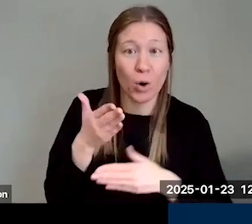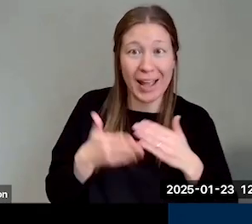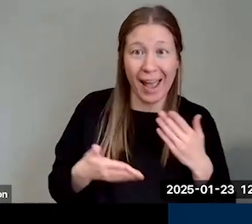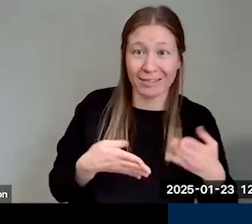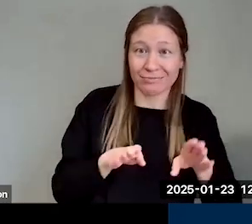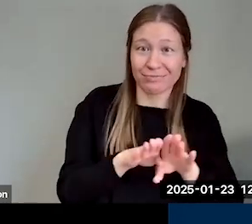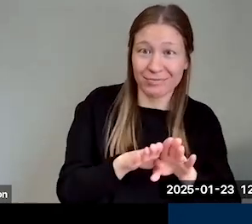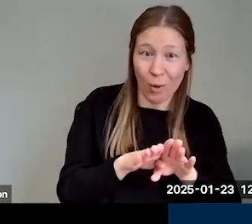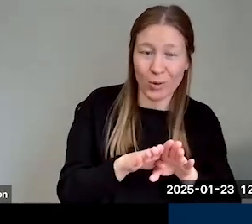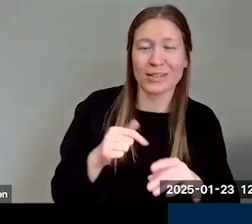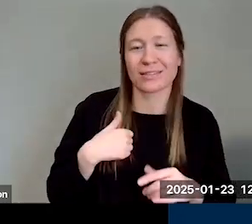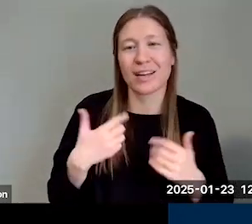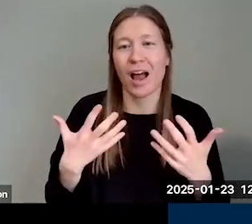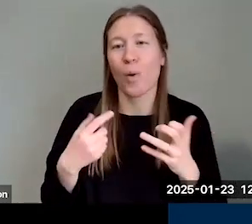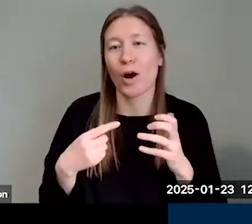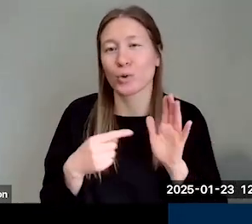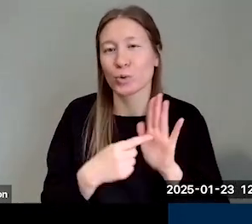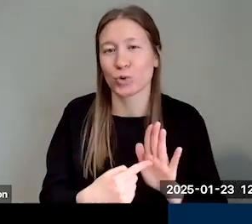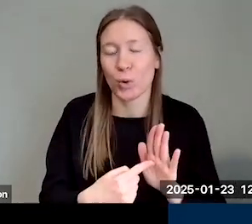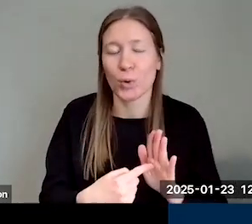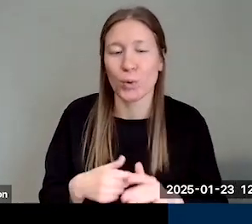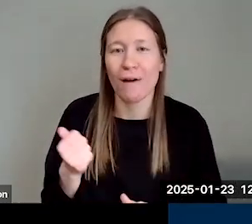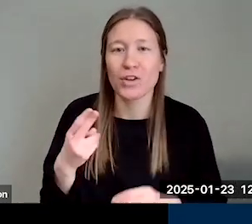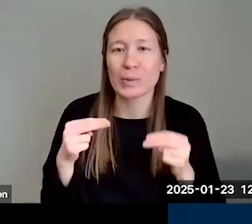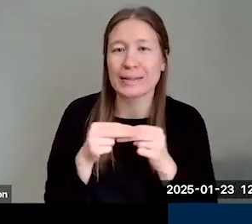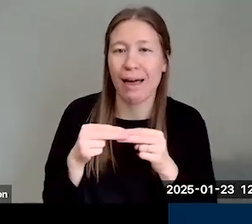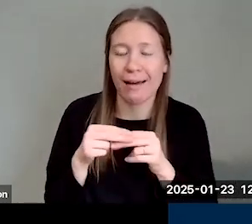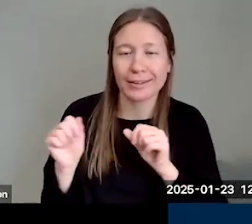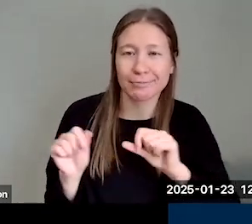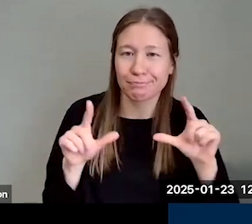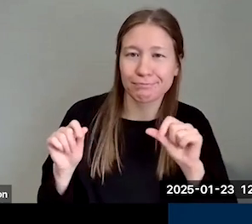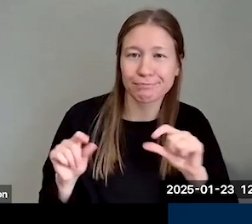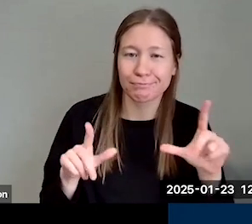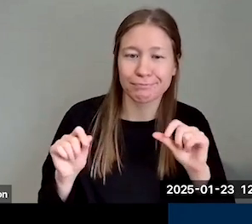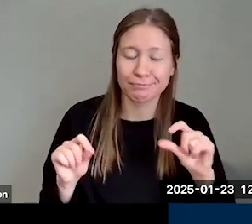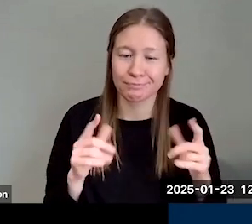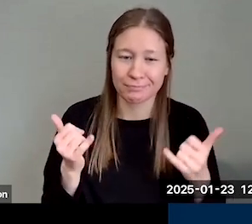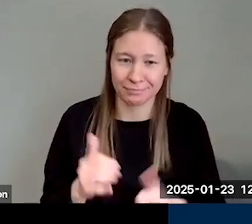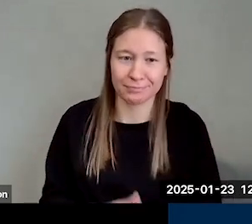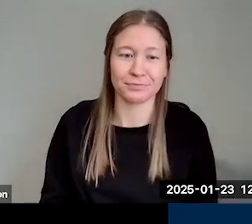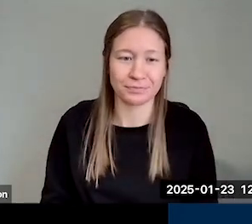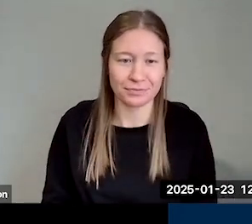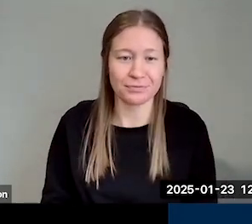I just wanna go through a couple of our slides here. So again, we do have